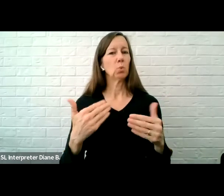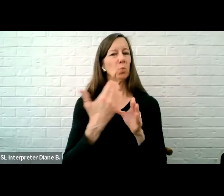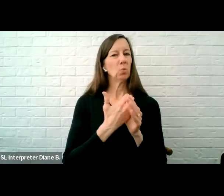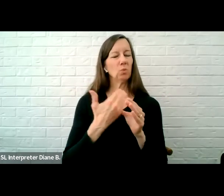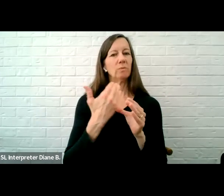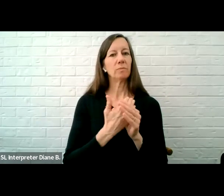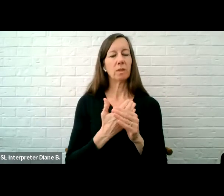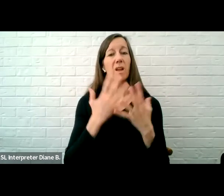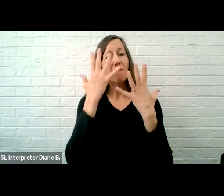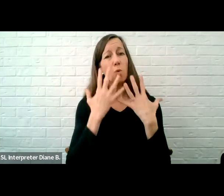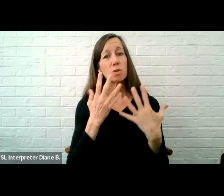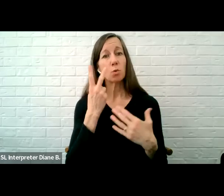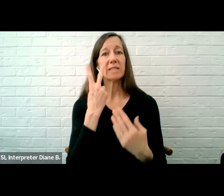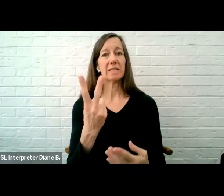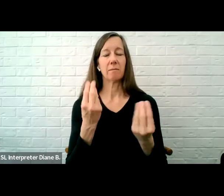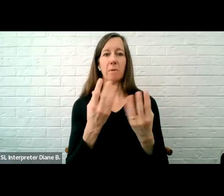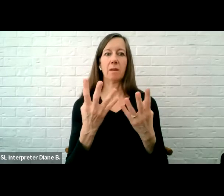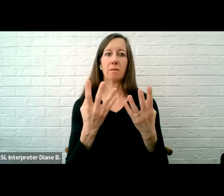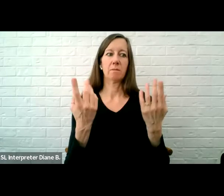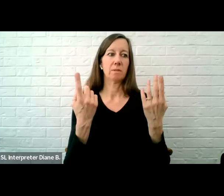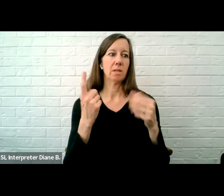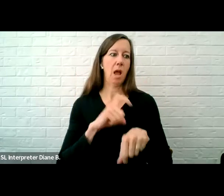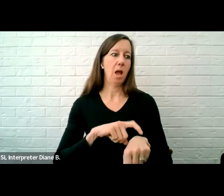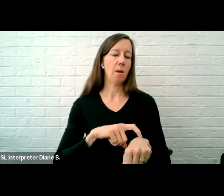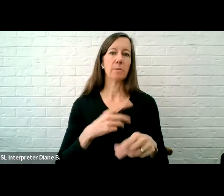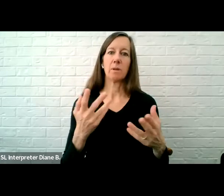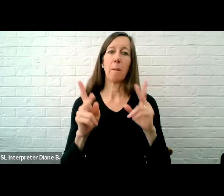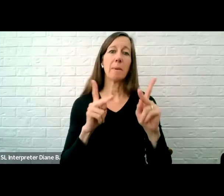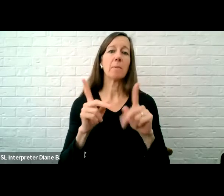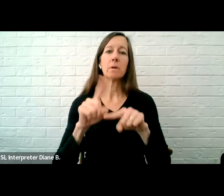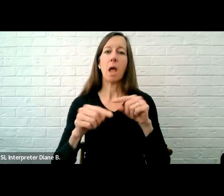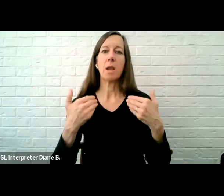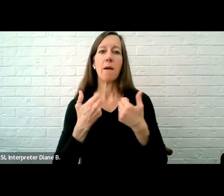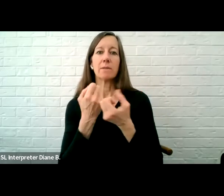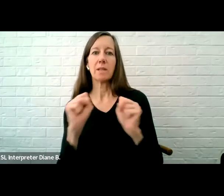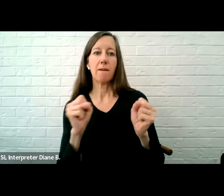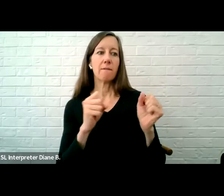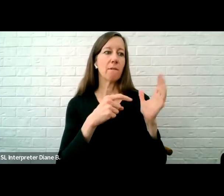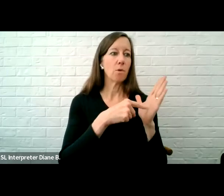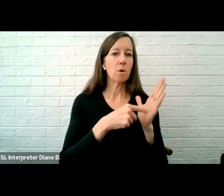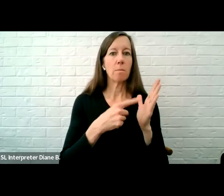To many people who aren't able to get safe, affordable and accessible housing, and why it is